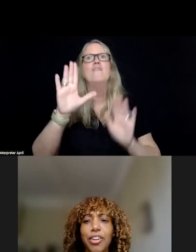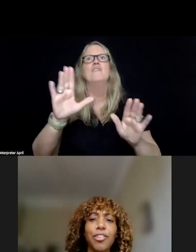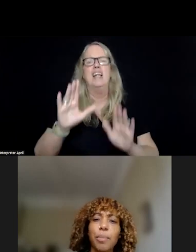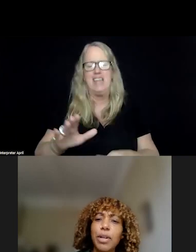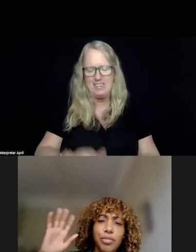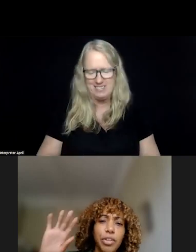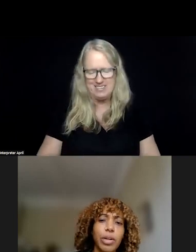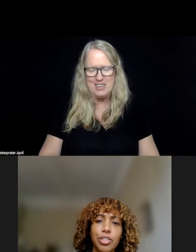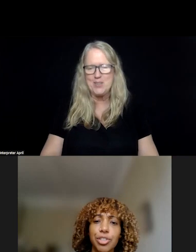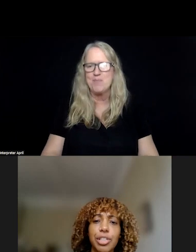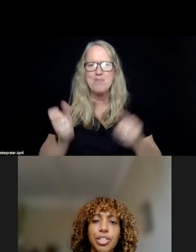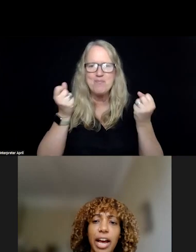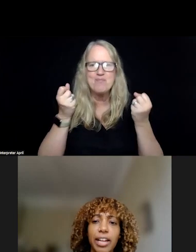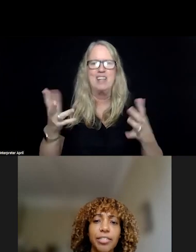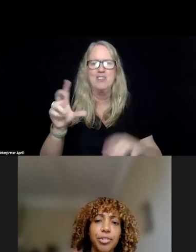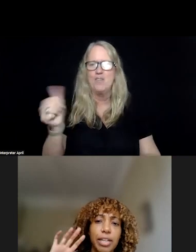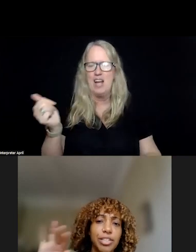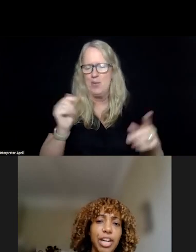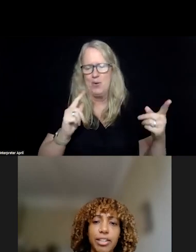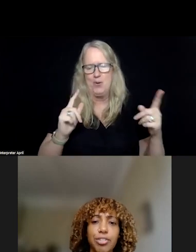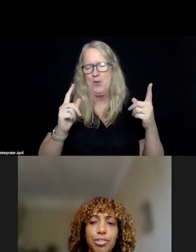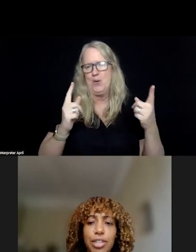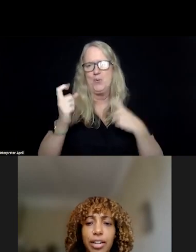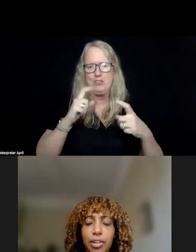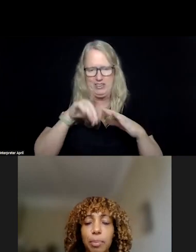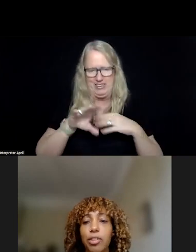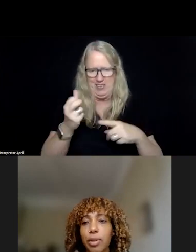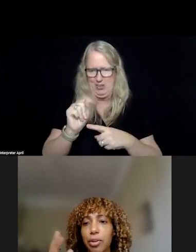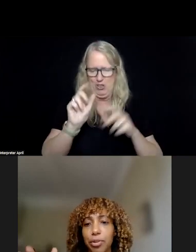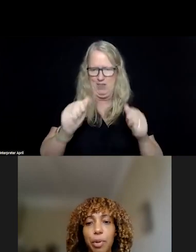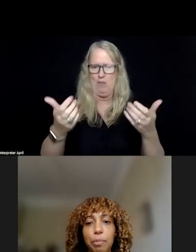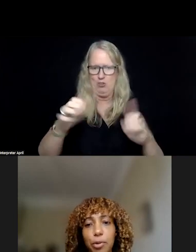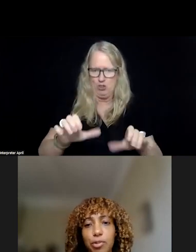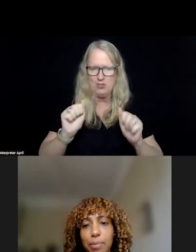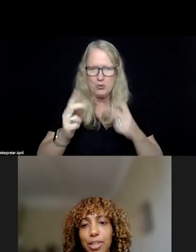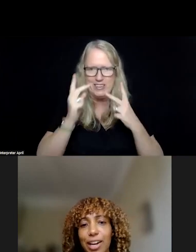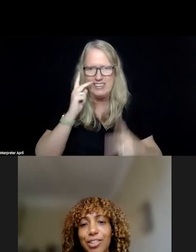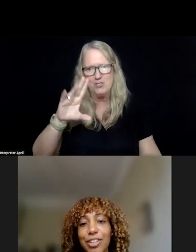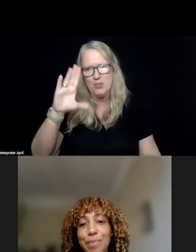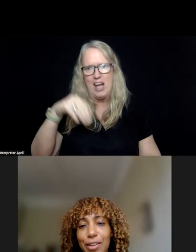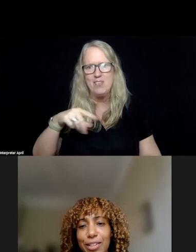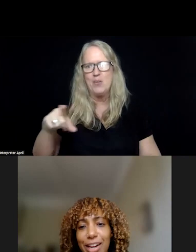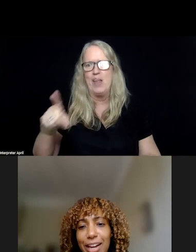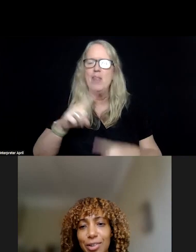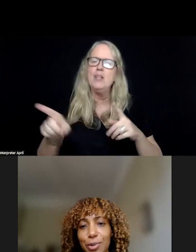THERE IS OTHER QUESTIONS IN THE CHAT. I KNOW THAT YOU DROPPED YOUR EMAIL SO